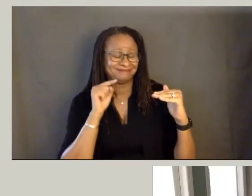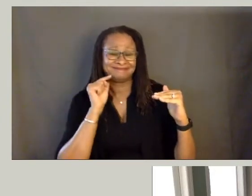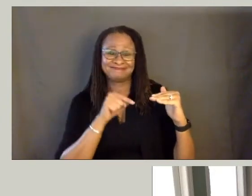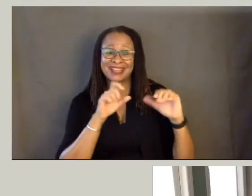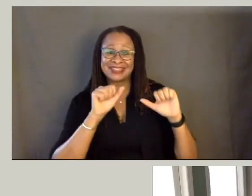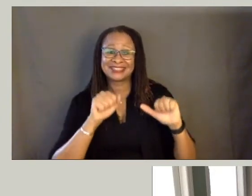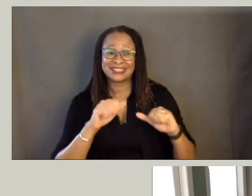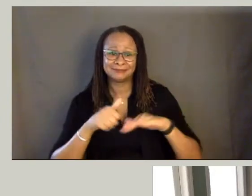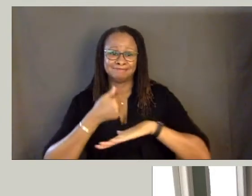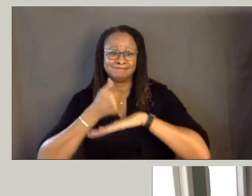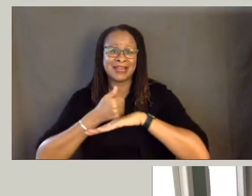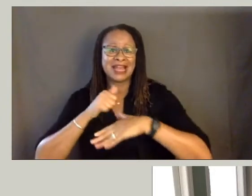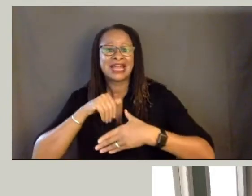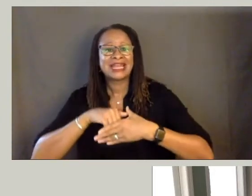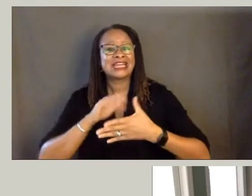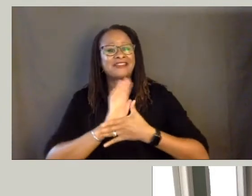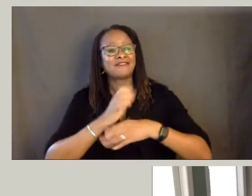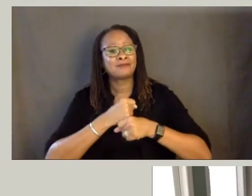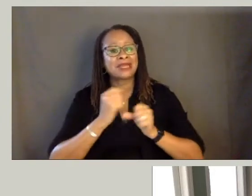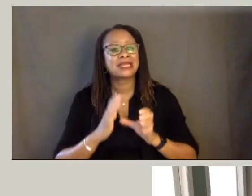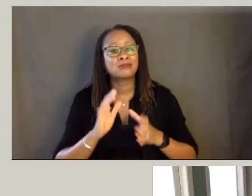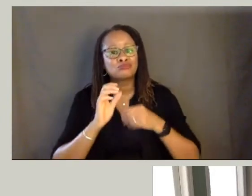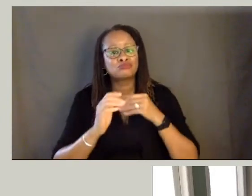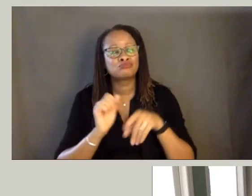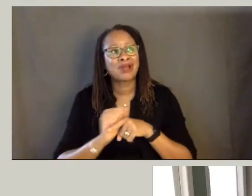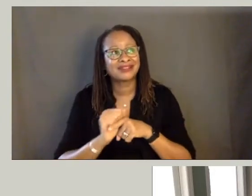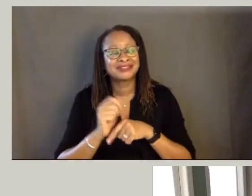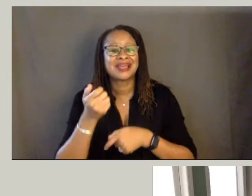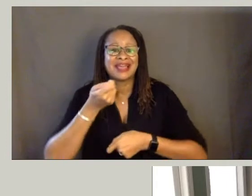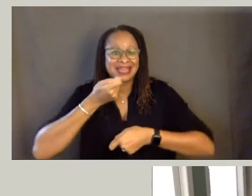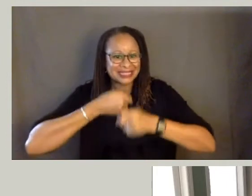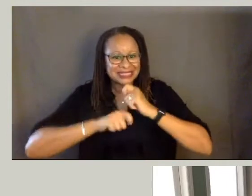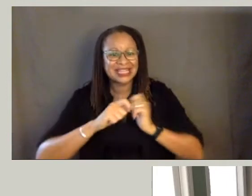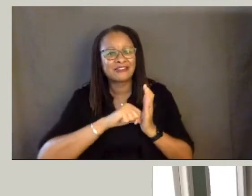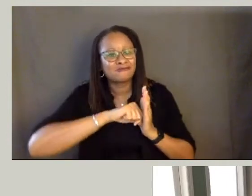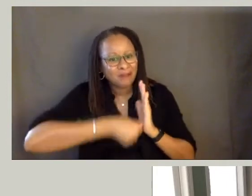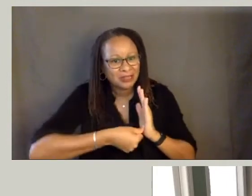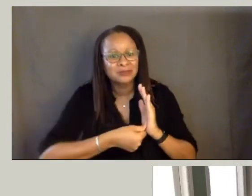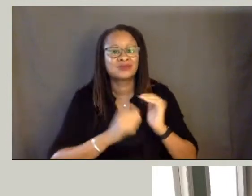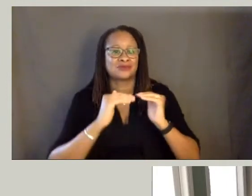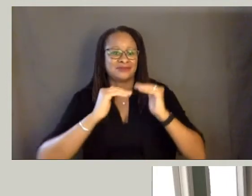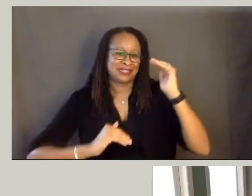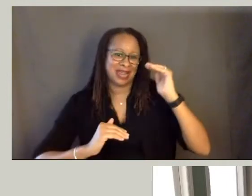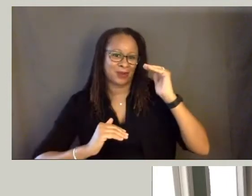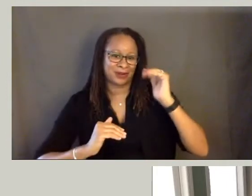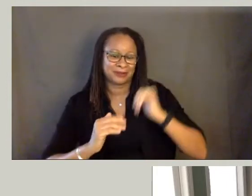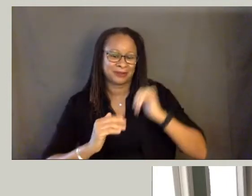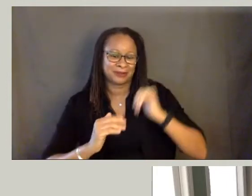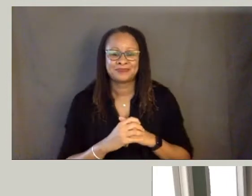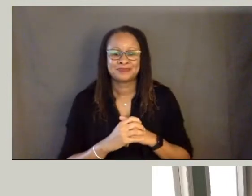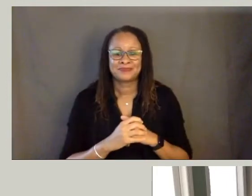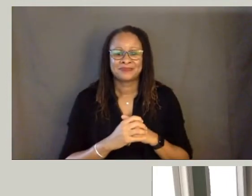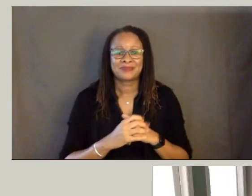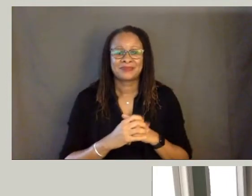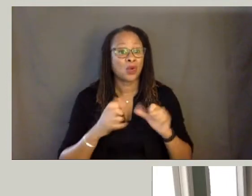in our filmmaking practice rather than reinforce inequity. I wanna continue to develop the ways